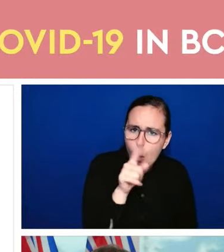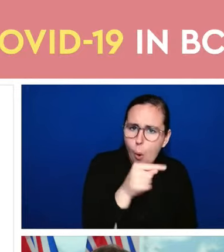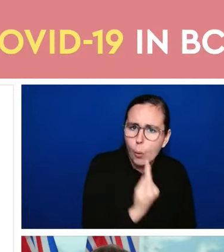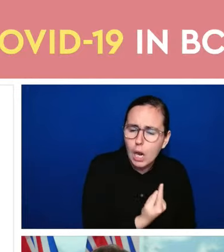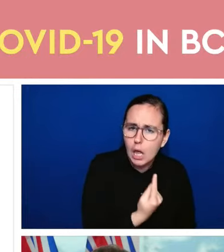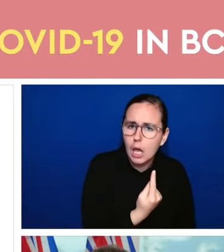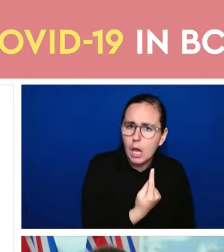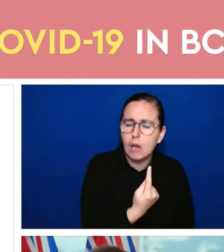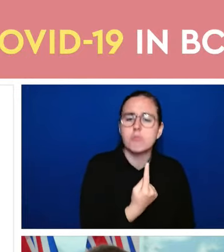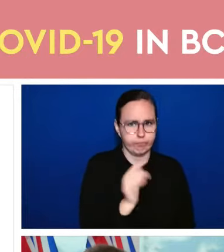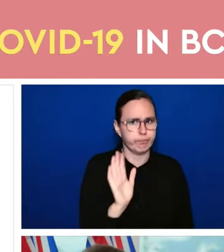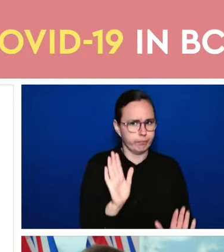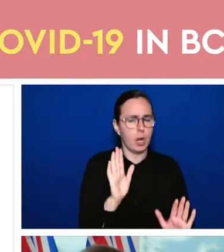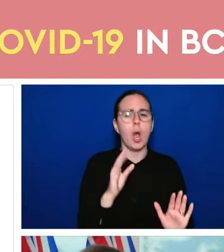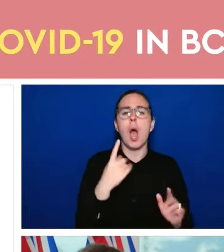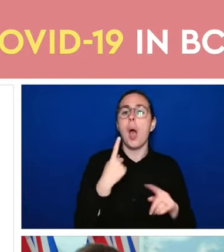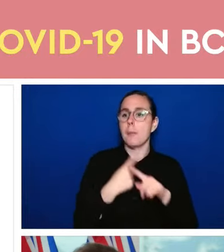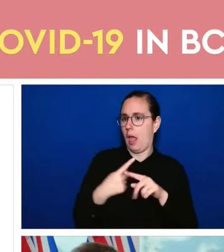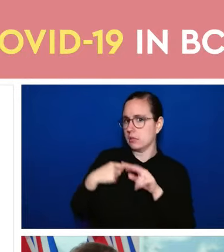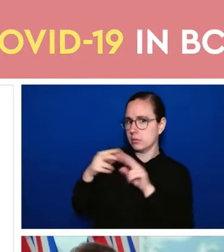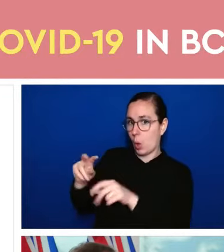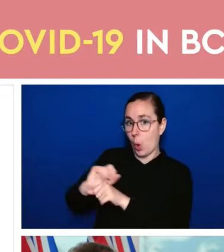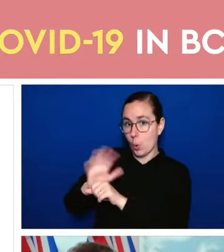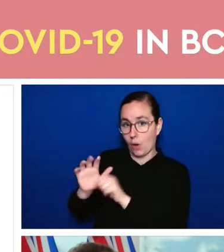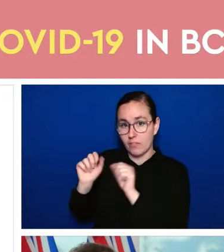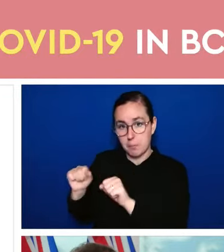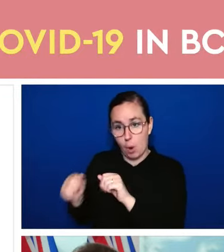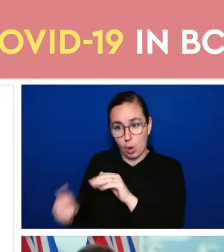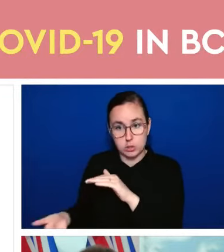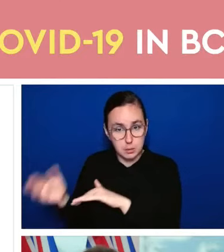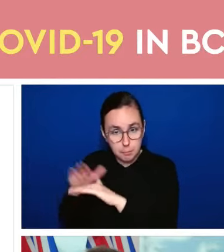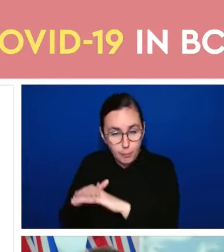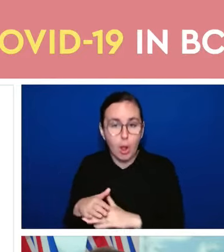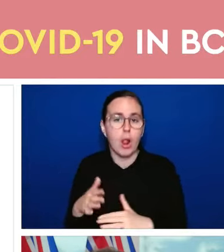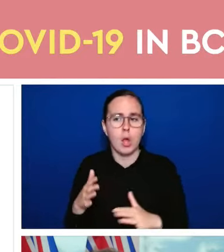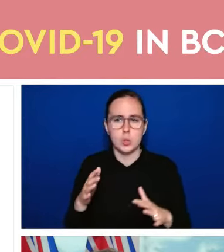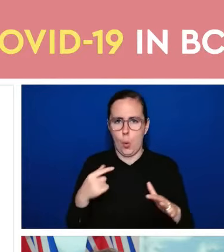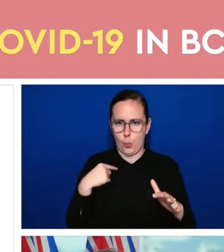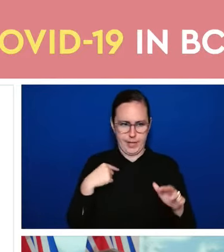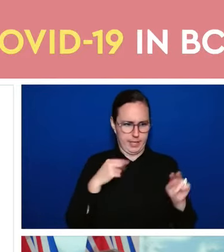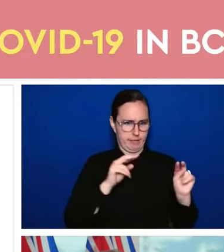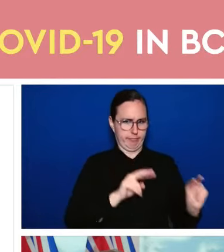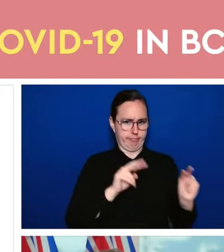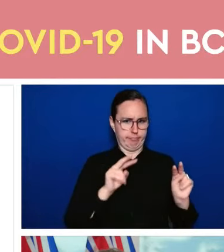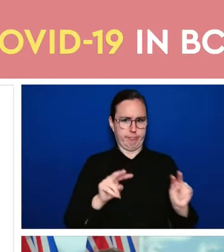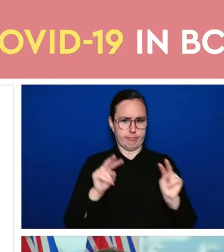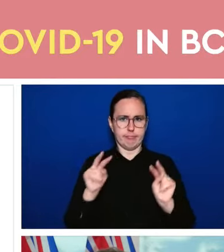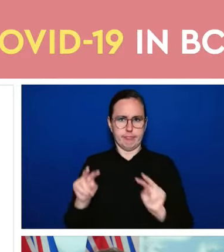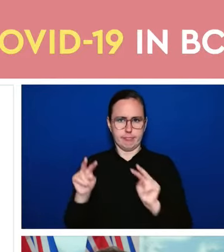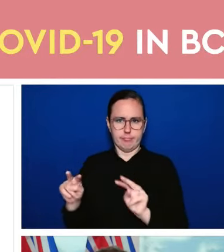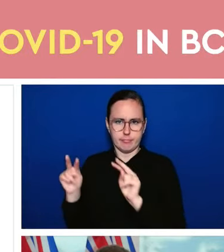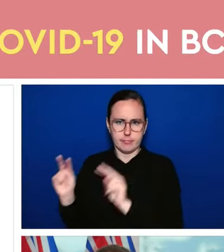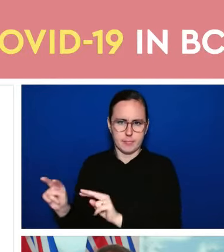other respiratory illnesses. So we go- to slide- twenty two. We